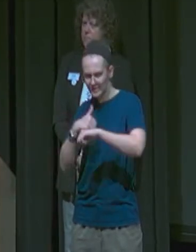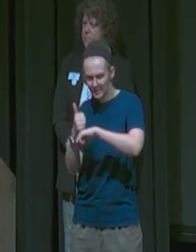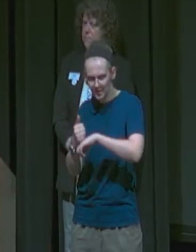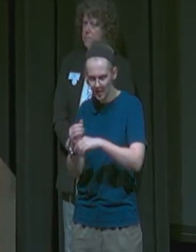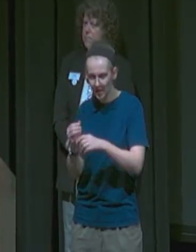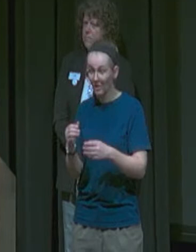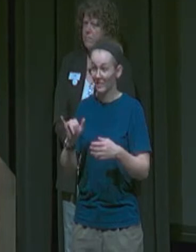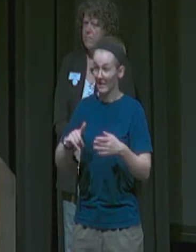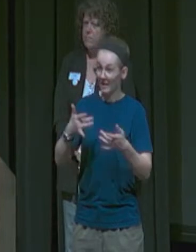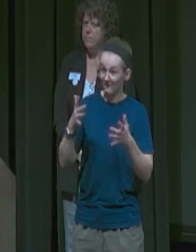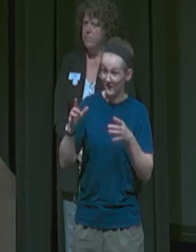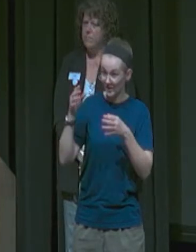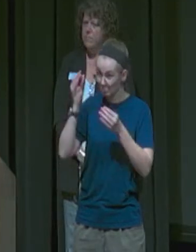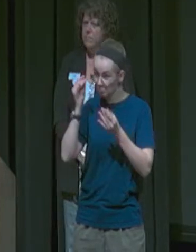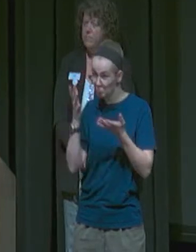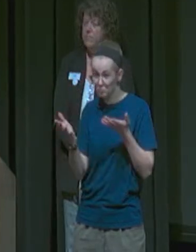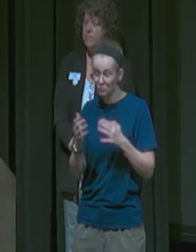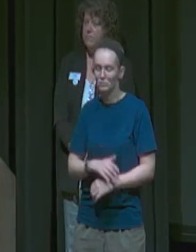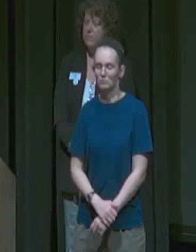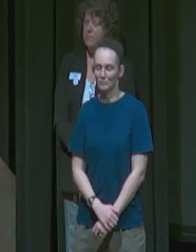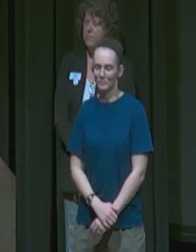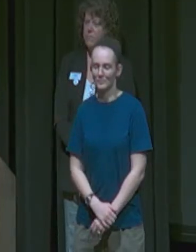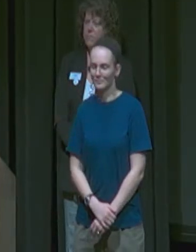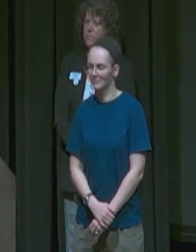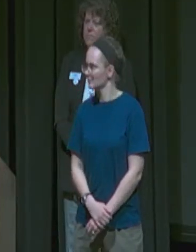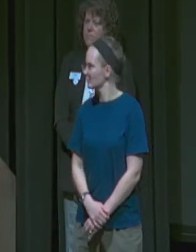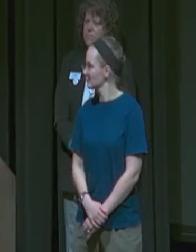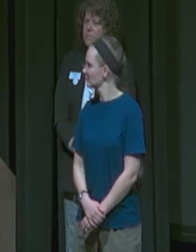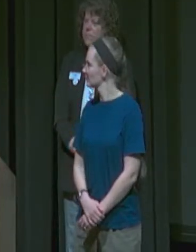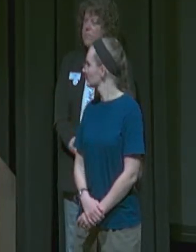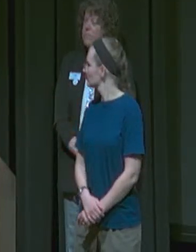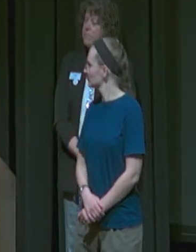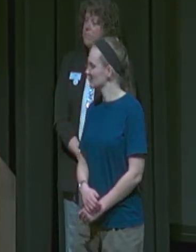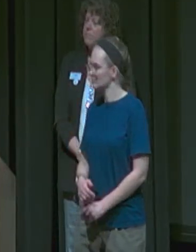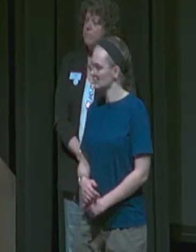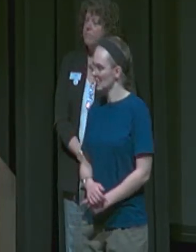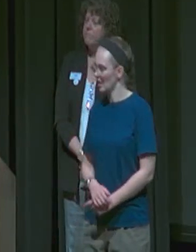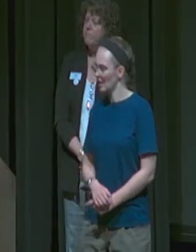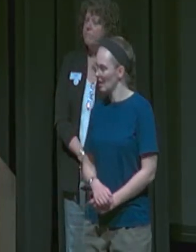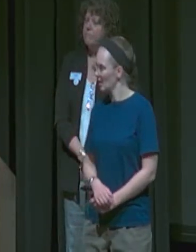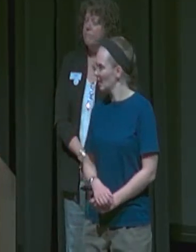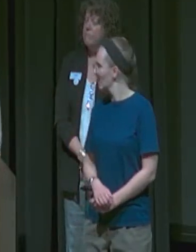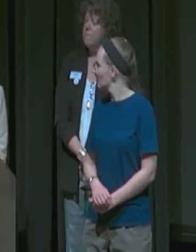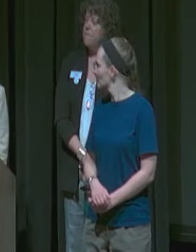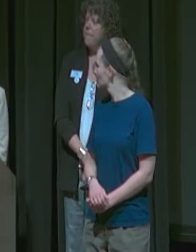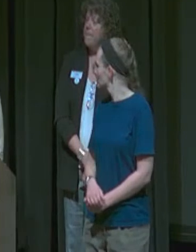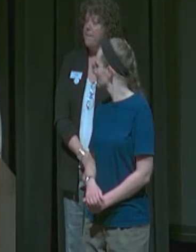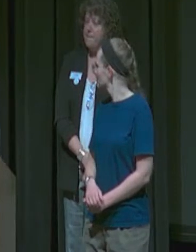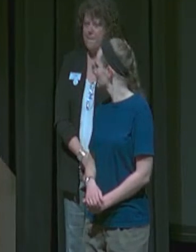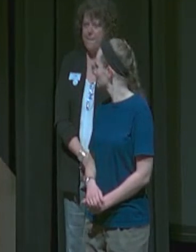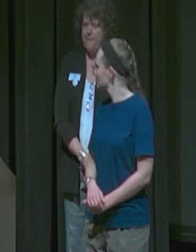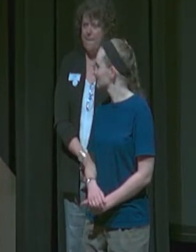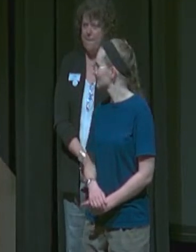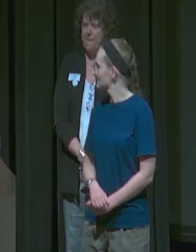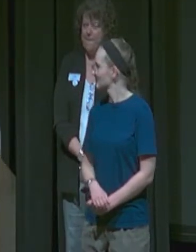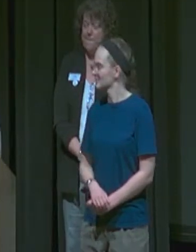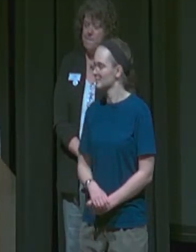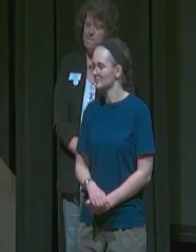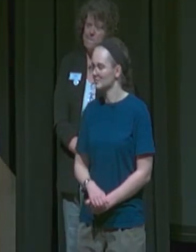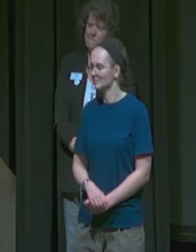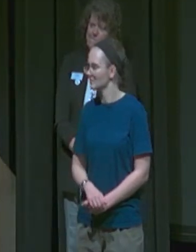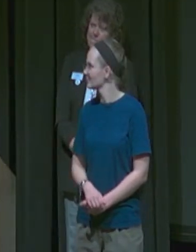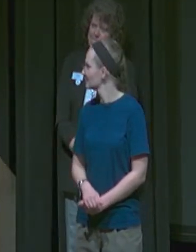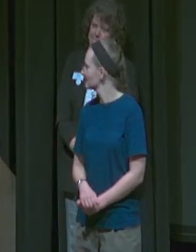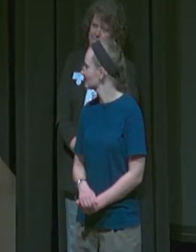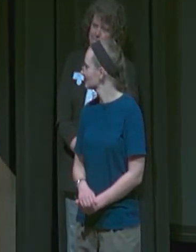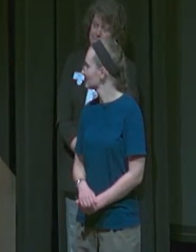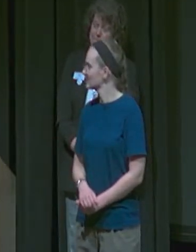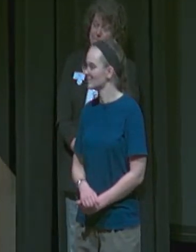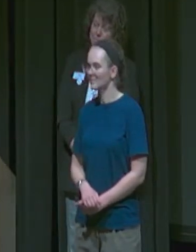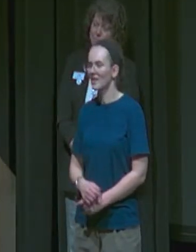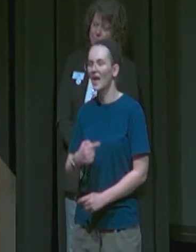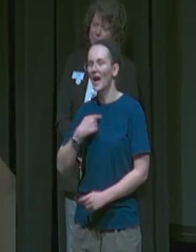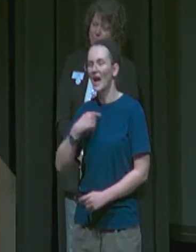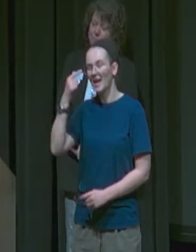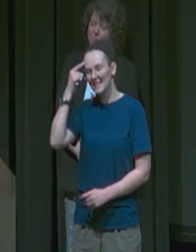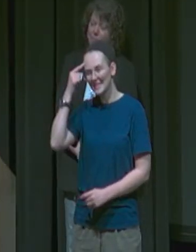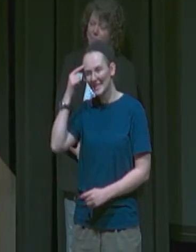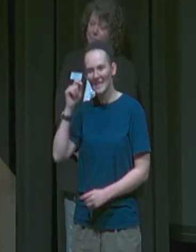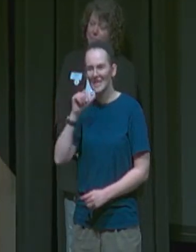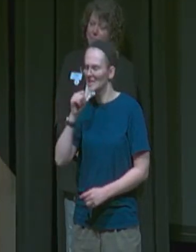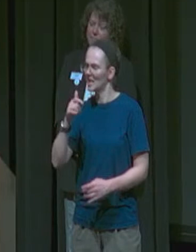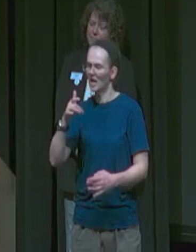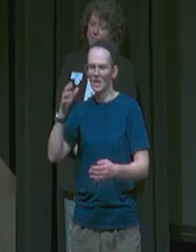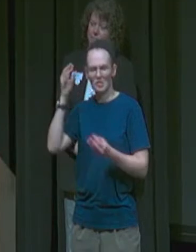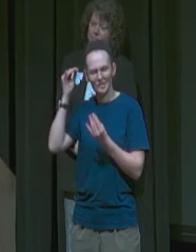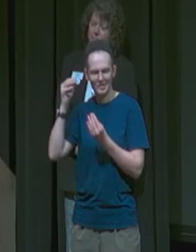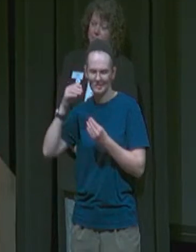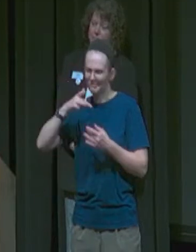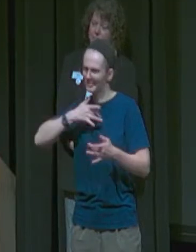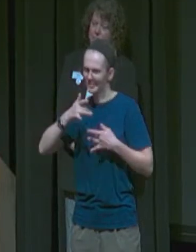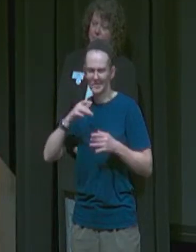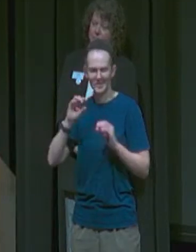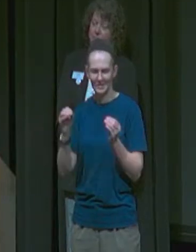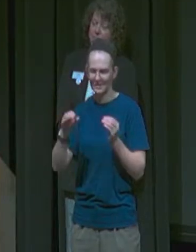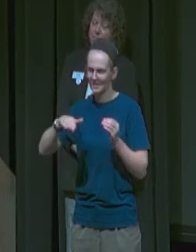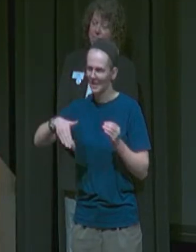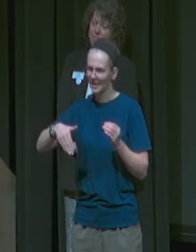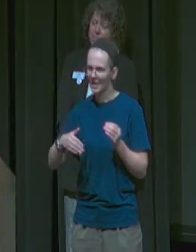consideration I I don't think that that's even a consideration that it's not anything that um